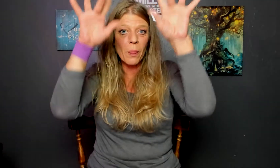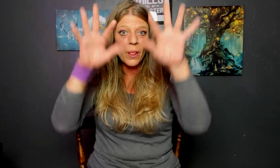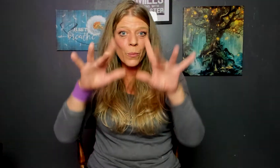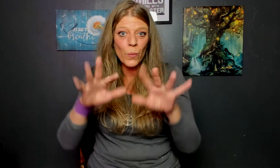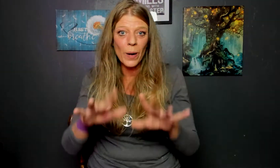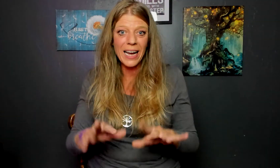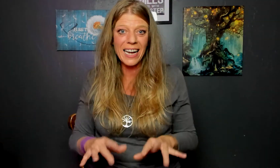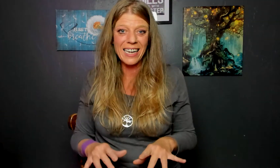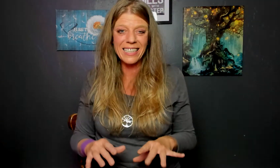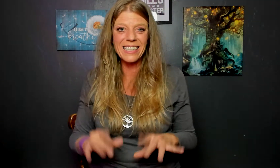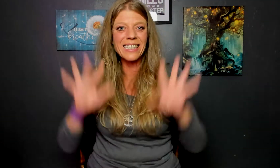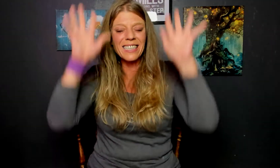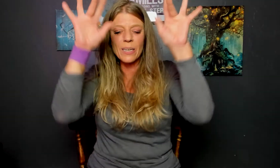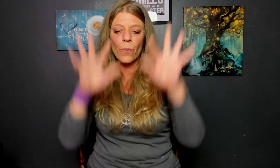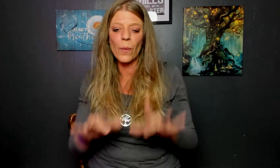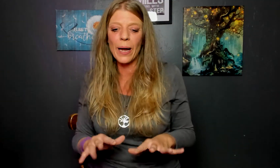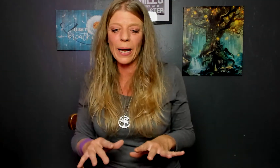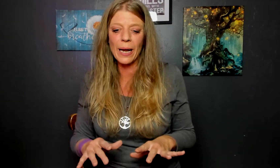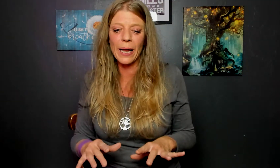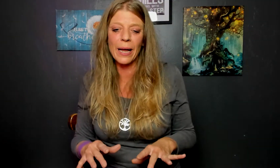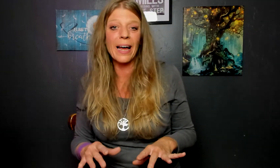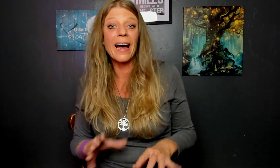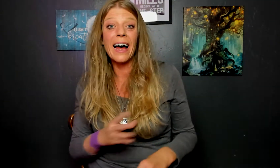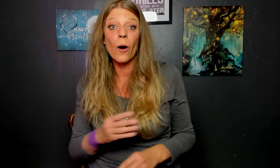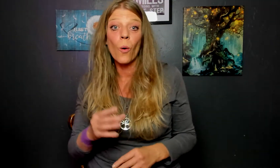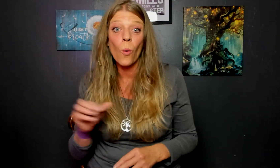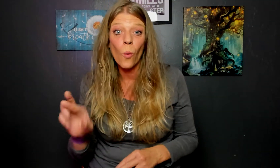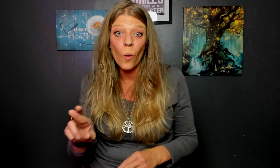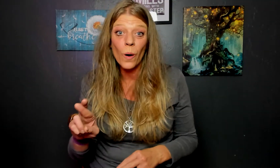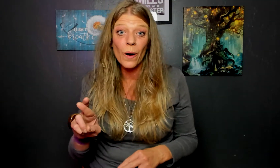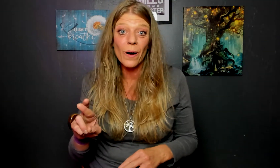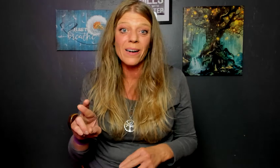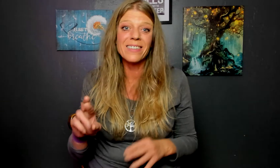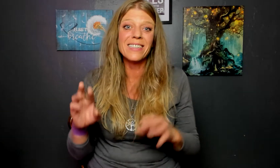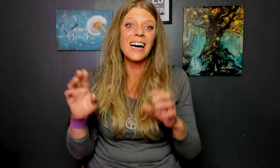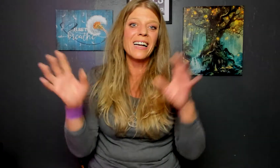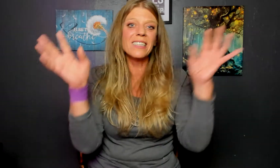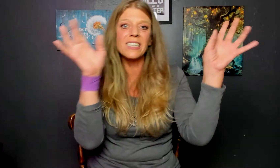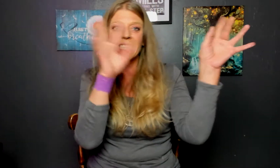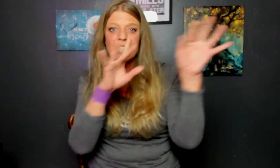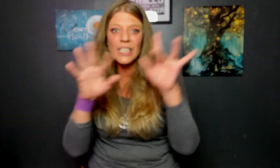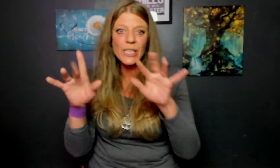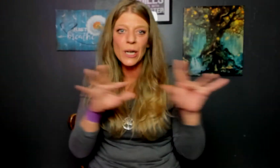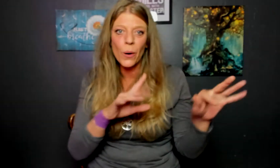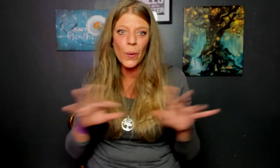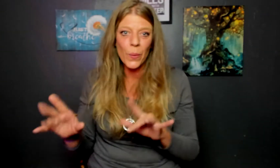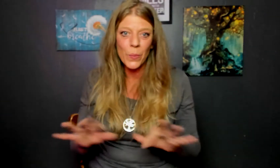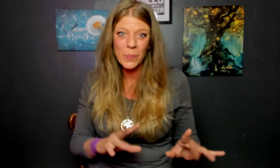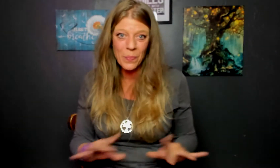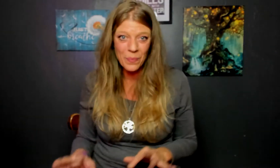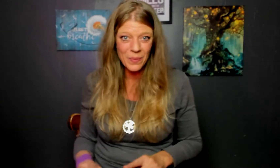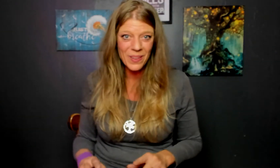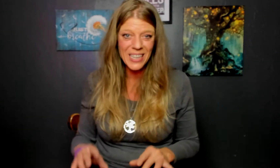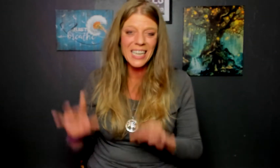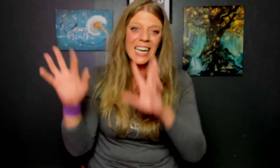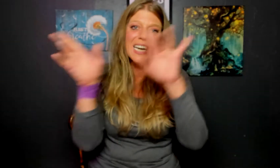RAIN. RAIN. Or, SNOW.